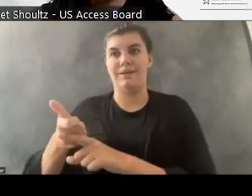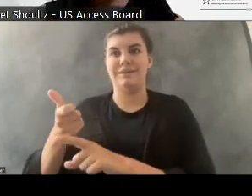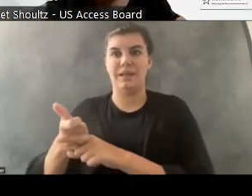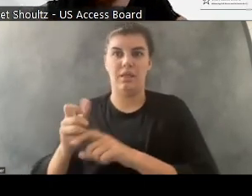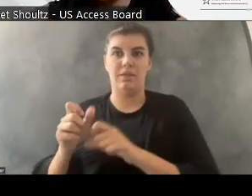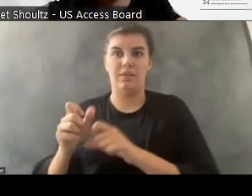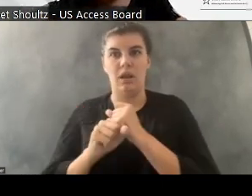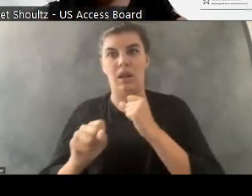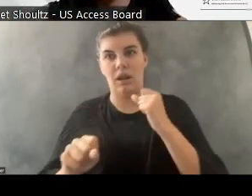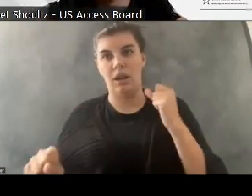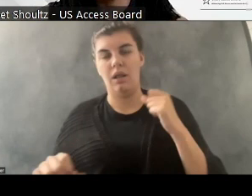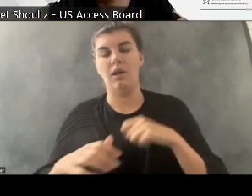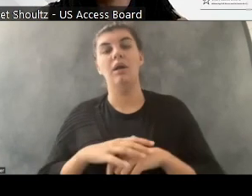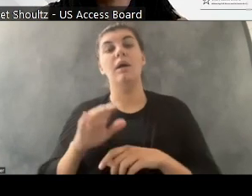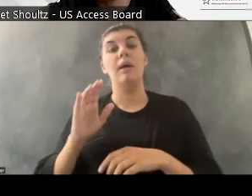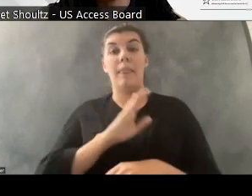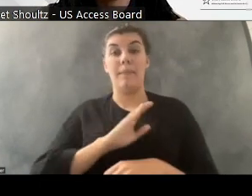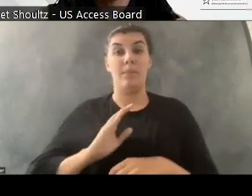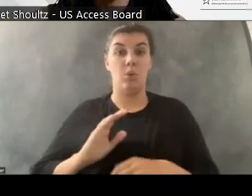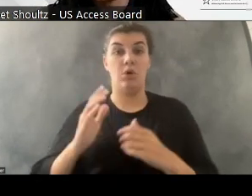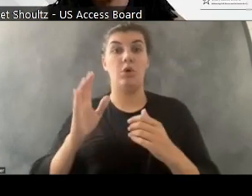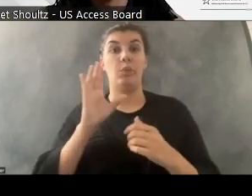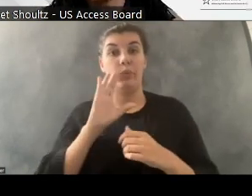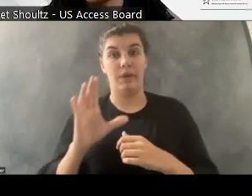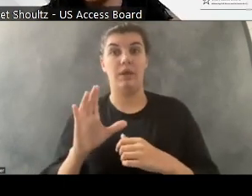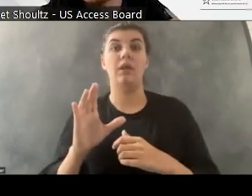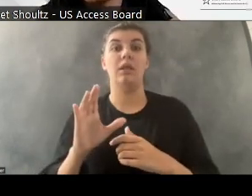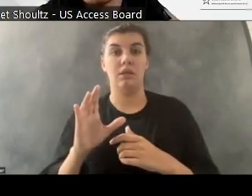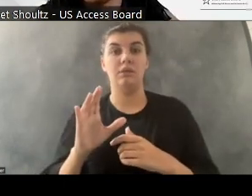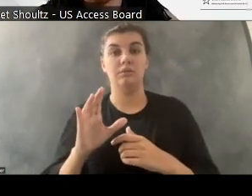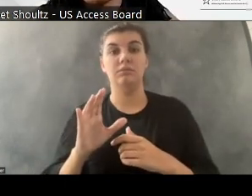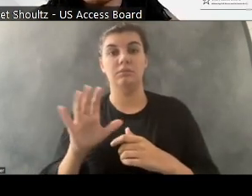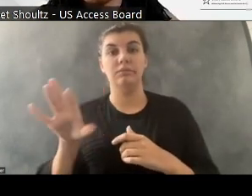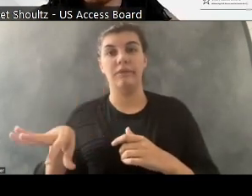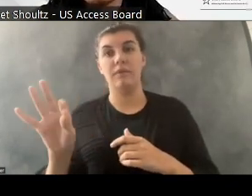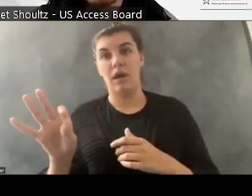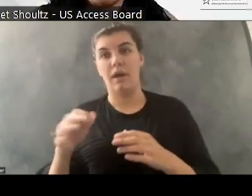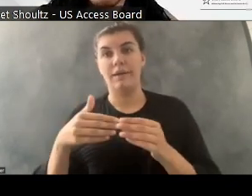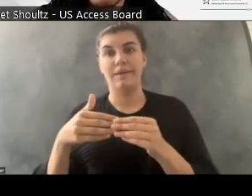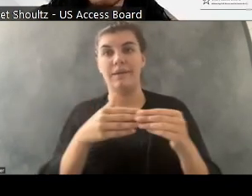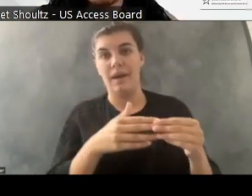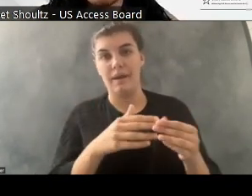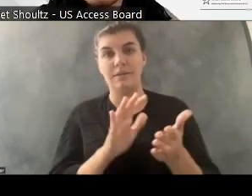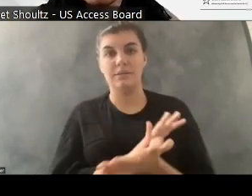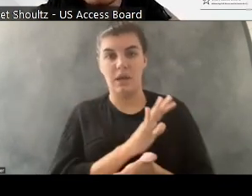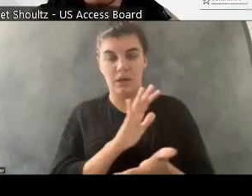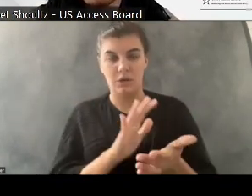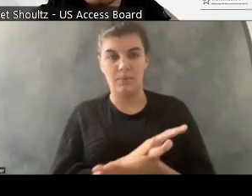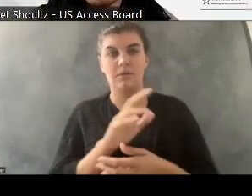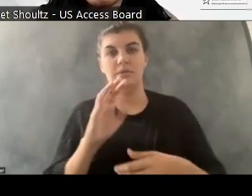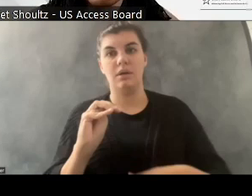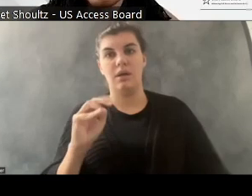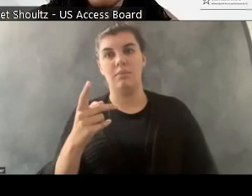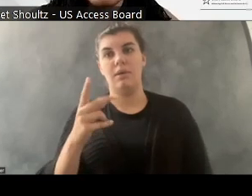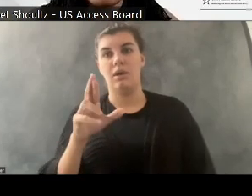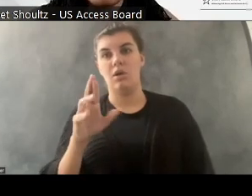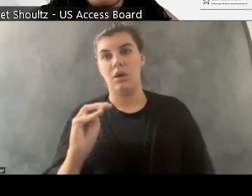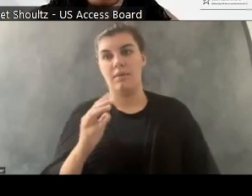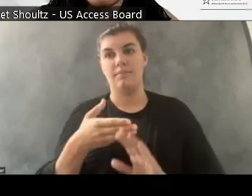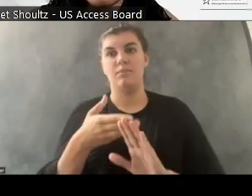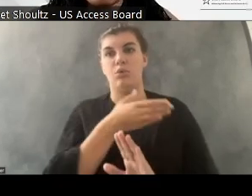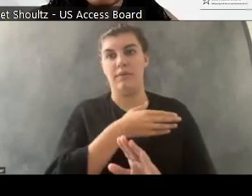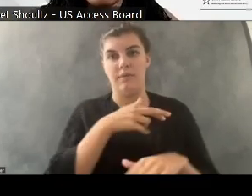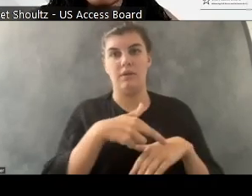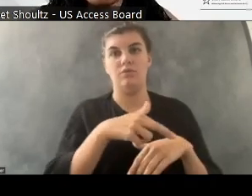The board will look to create a guidance document that compares the NPRM previously referenced MUTCD